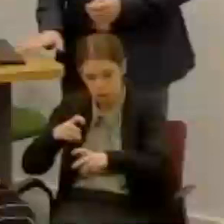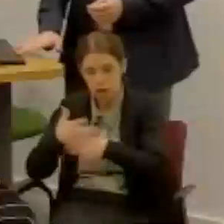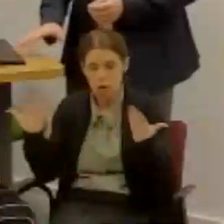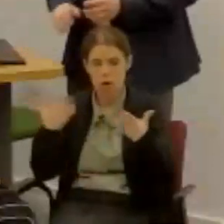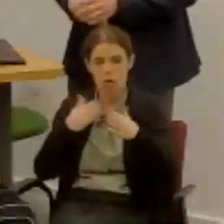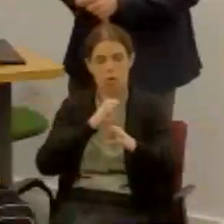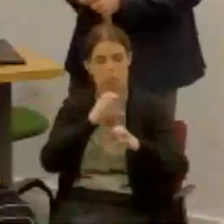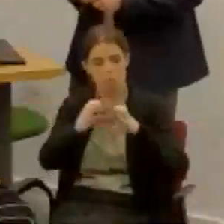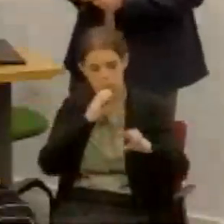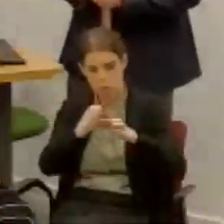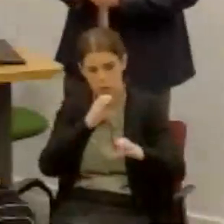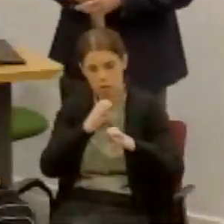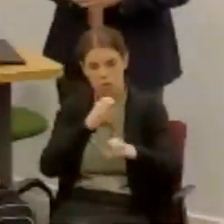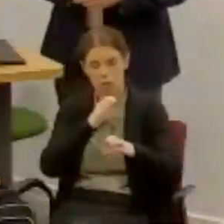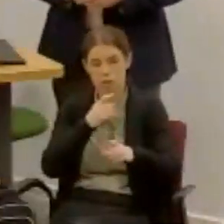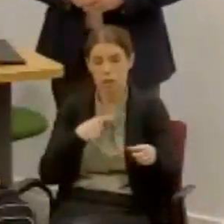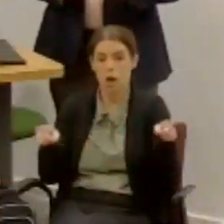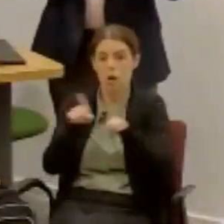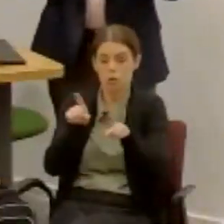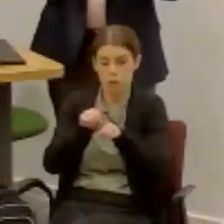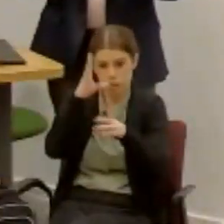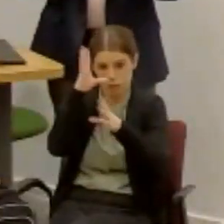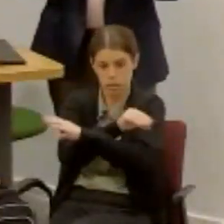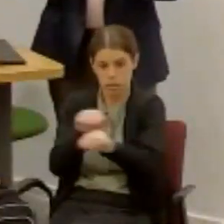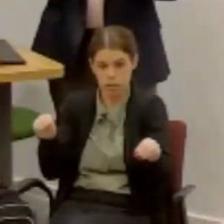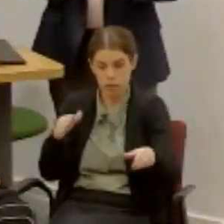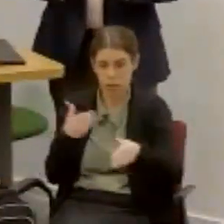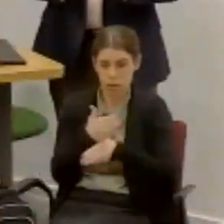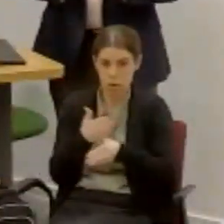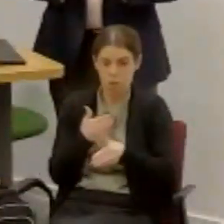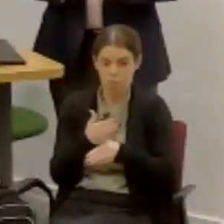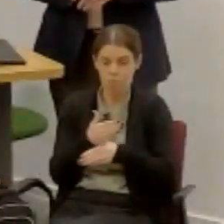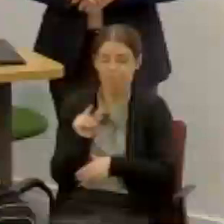I also to disclose that that this work is only very small part to do with me.